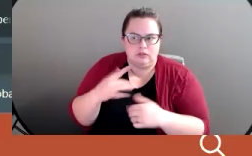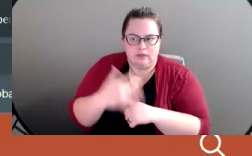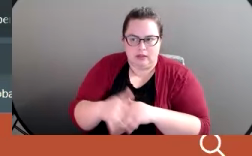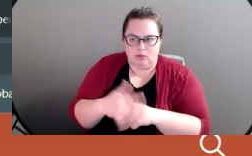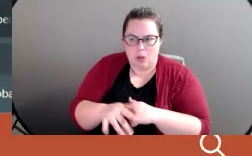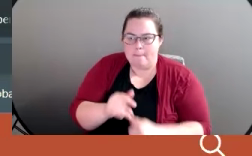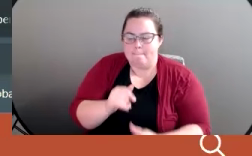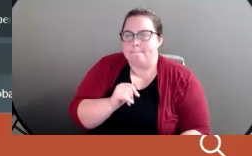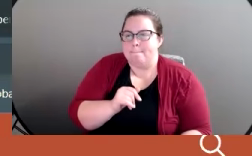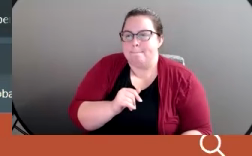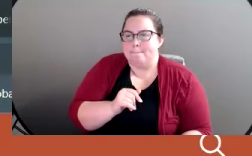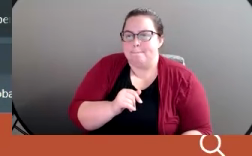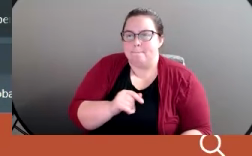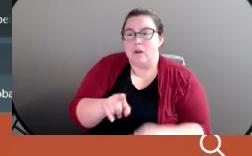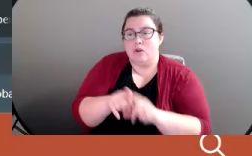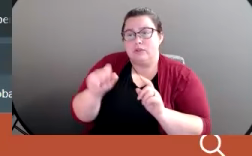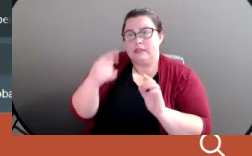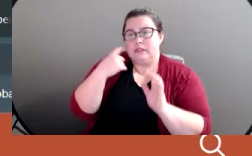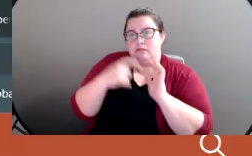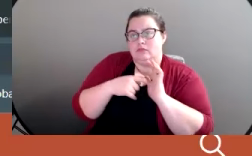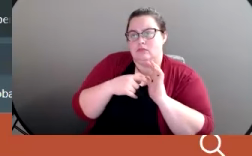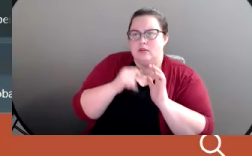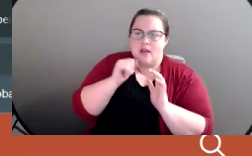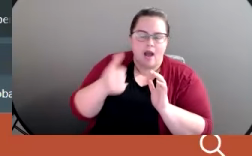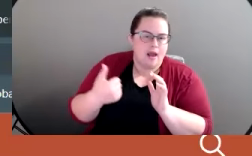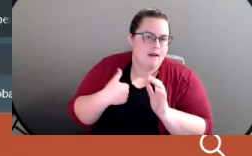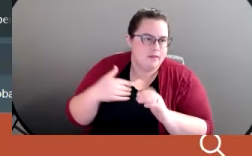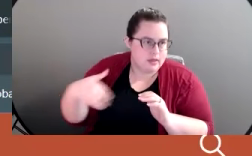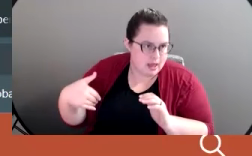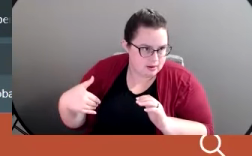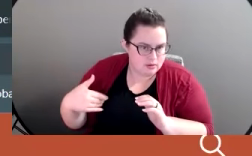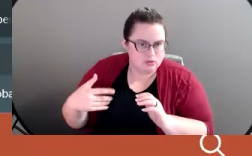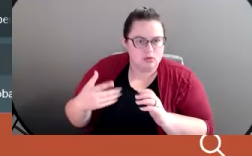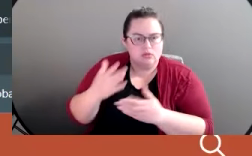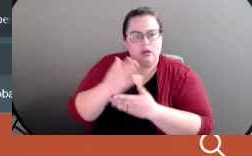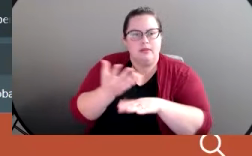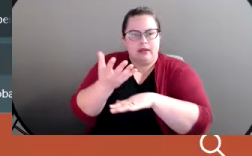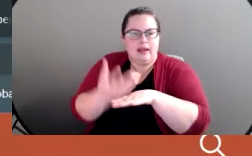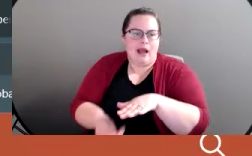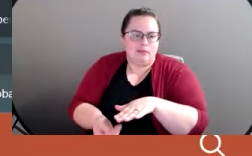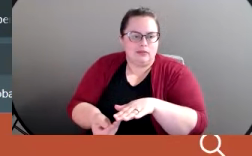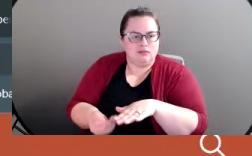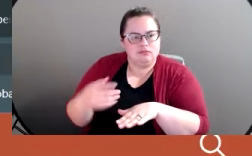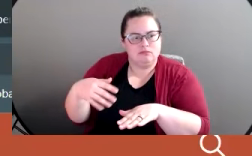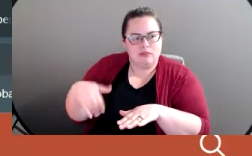And you can also see, what they don't have yet. So some of the gaps in the materials as well,